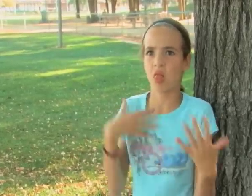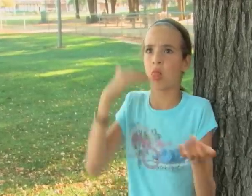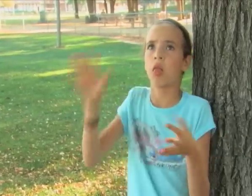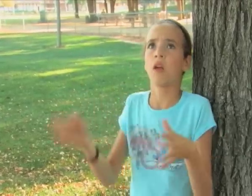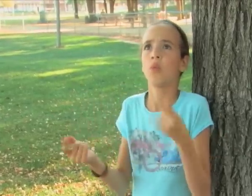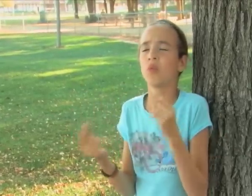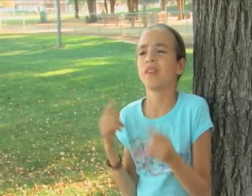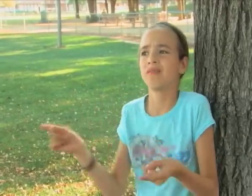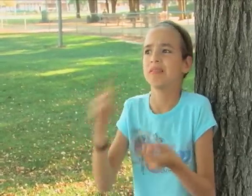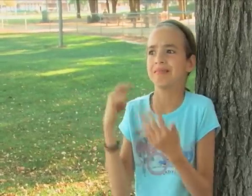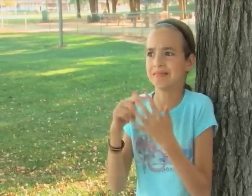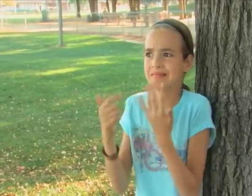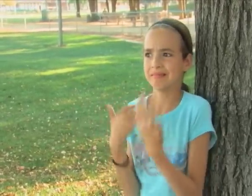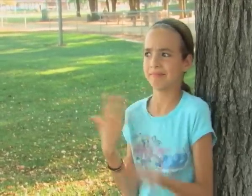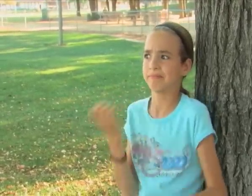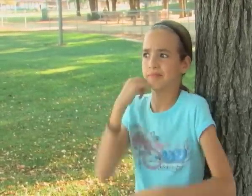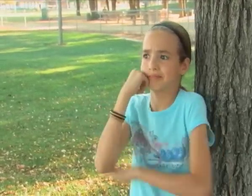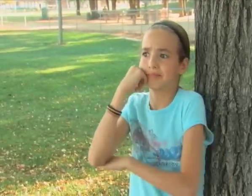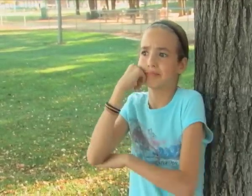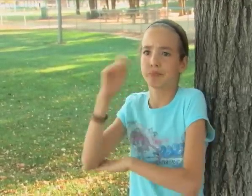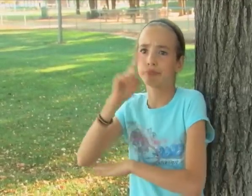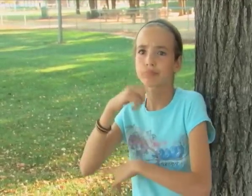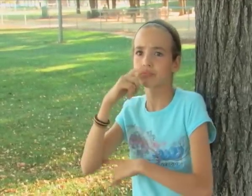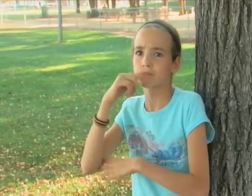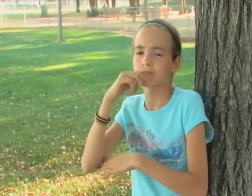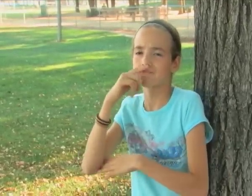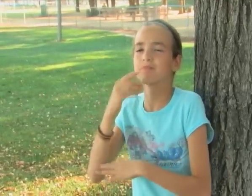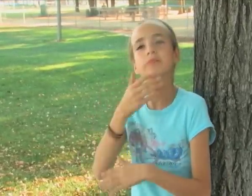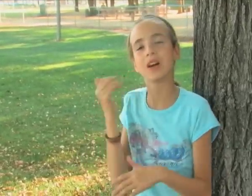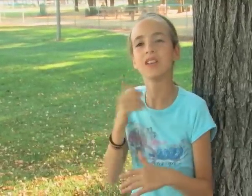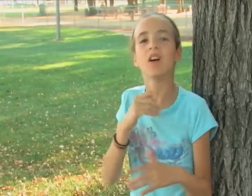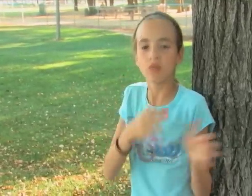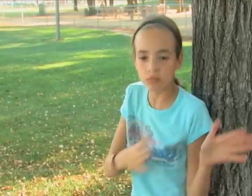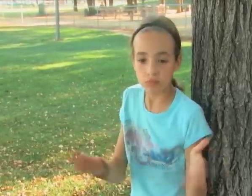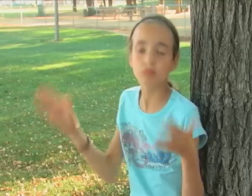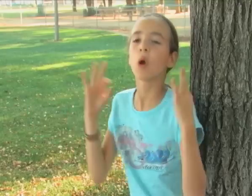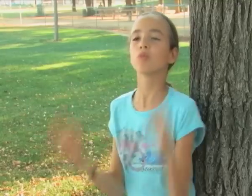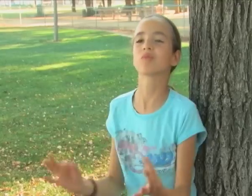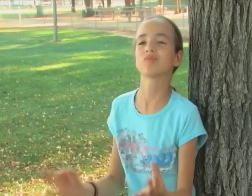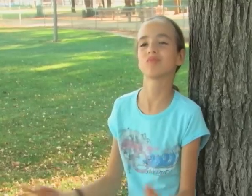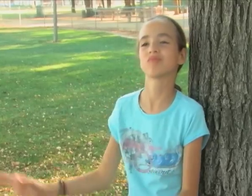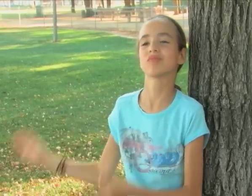SO THAT I'M NOT JUST SITTING AROUND ALL BORED AND EVERYTHING. IT'S BETTER WHEN YOU HAVE A PLAN.